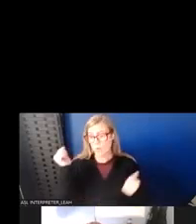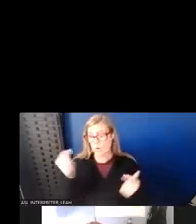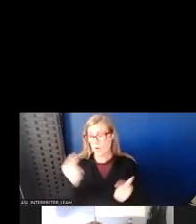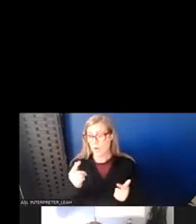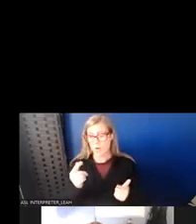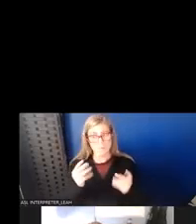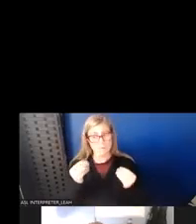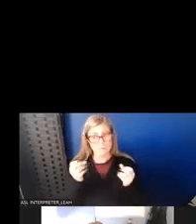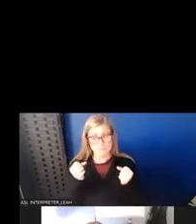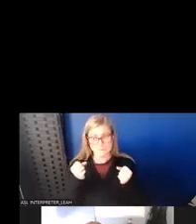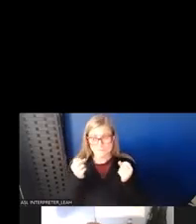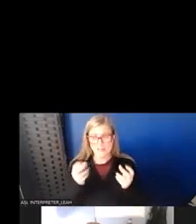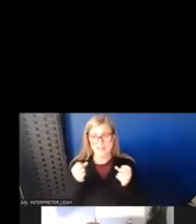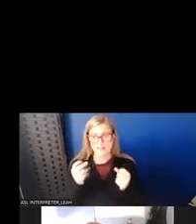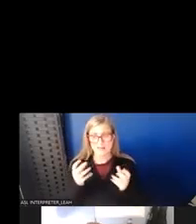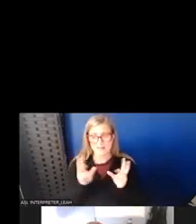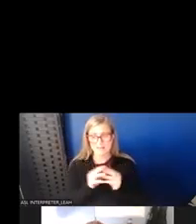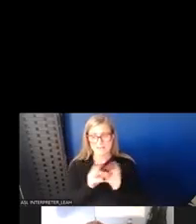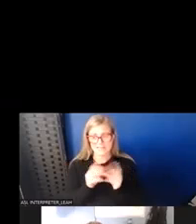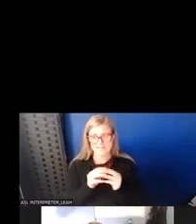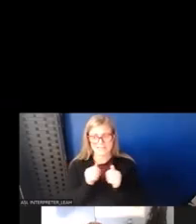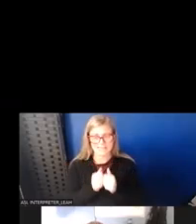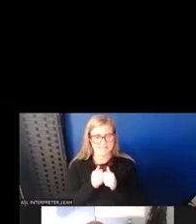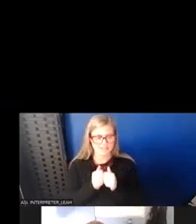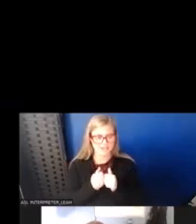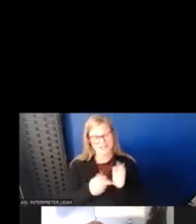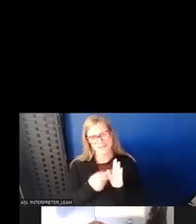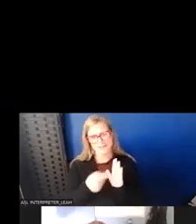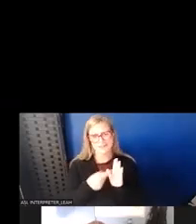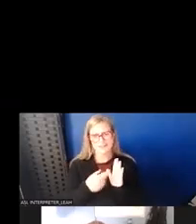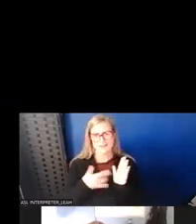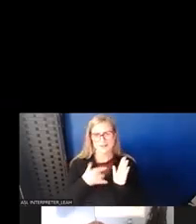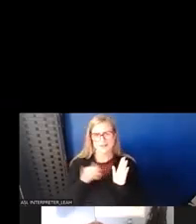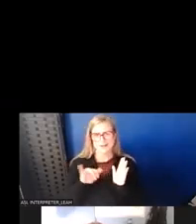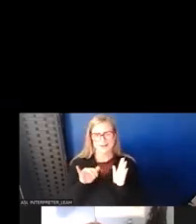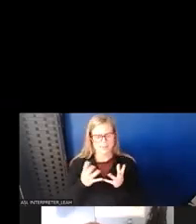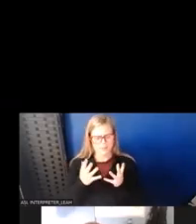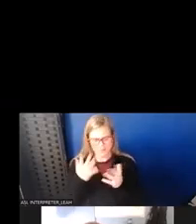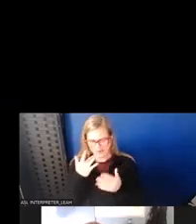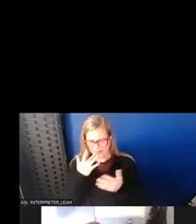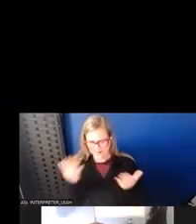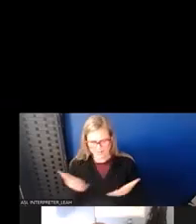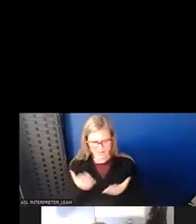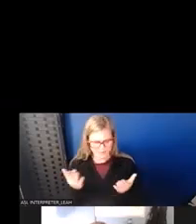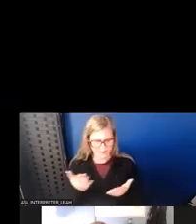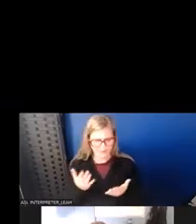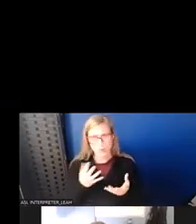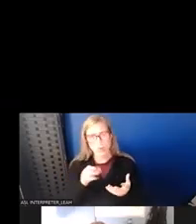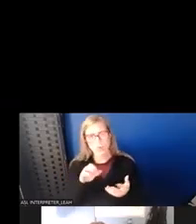sometimes we feel like, oh, what am I doing here? What is the purpose? And maybe you come out of a meeting and you don't really